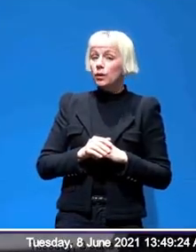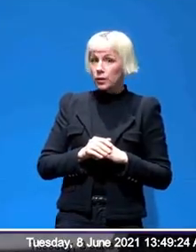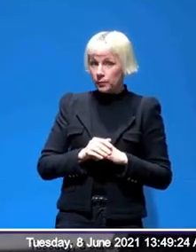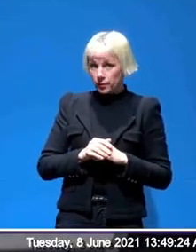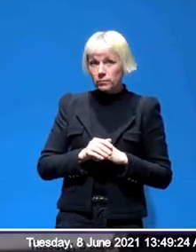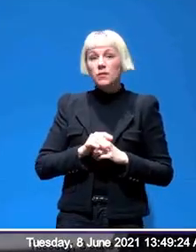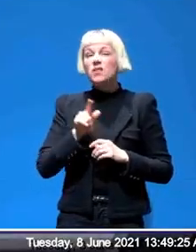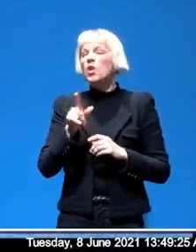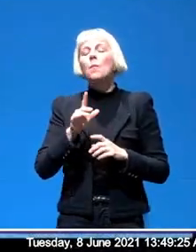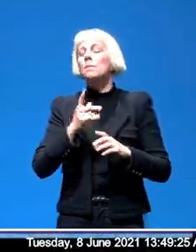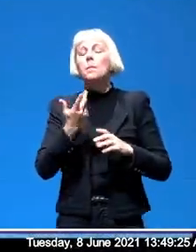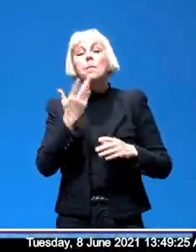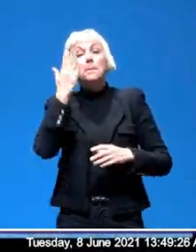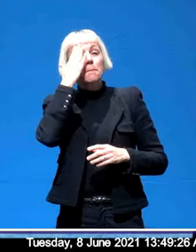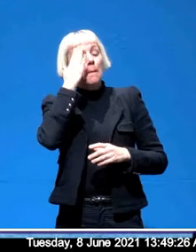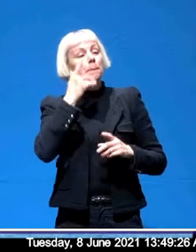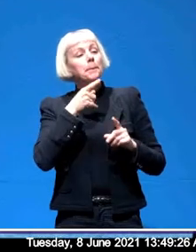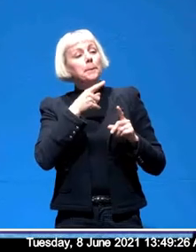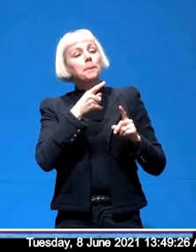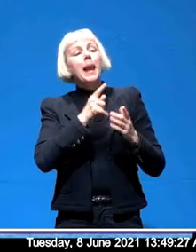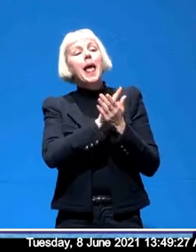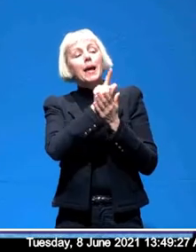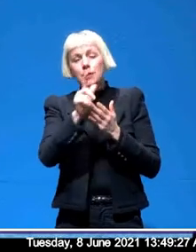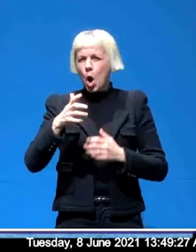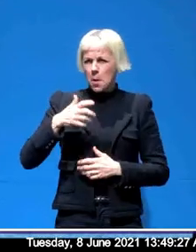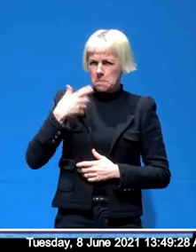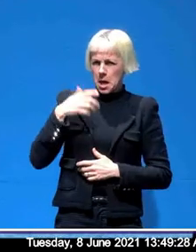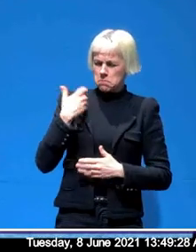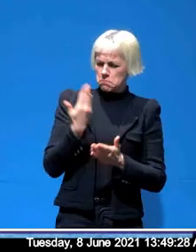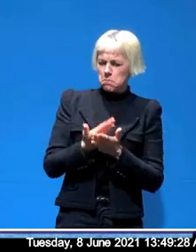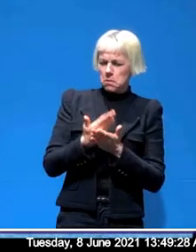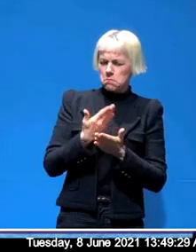complaint, you spoke at the house meeting about that issue; is that right?